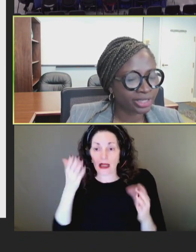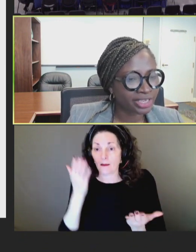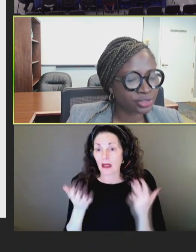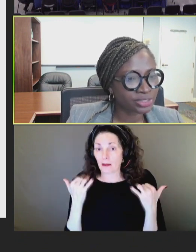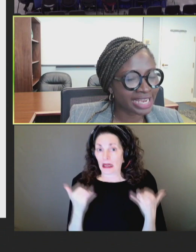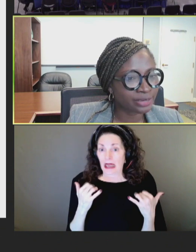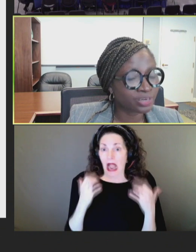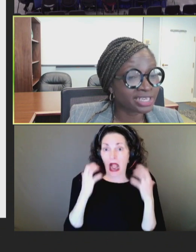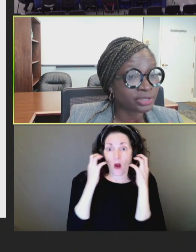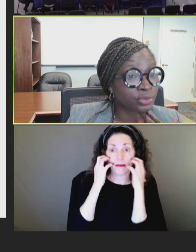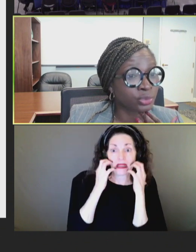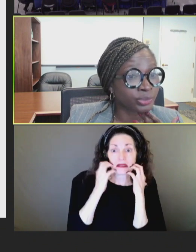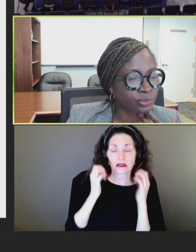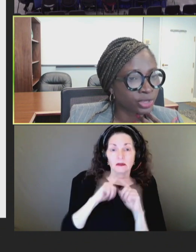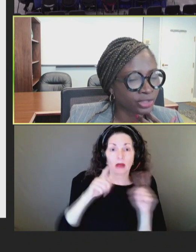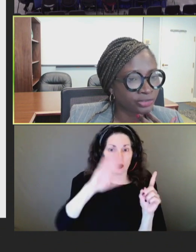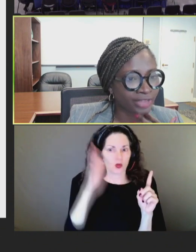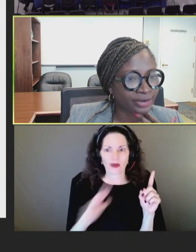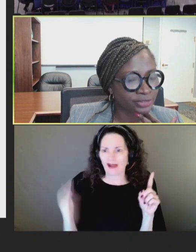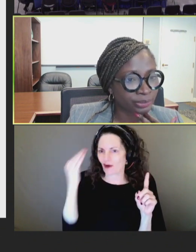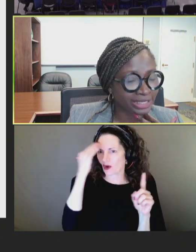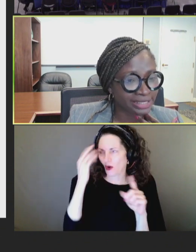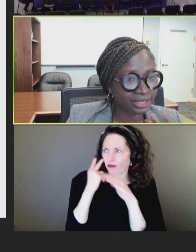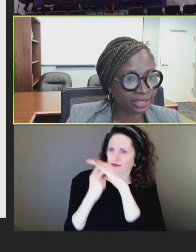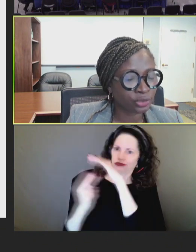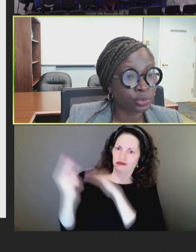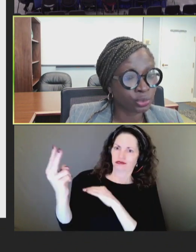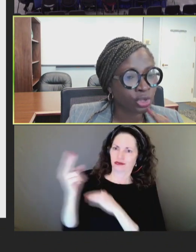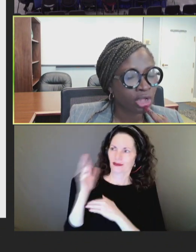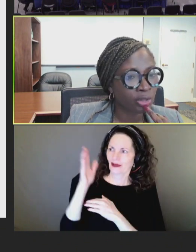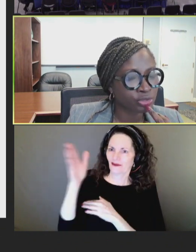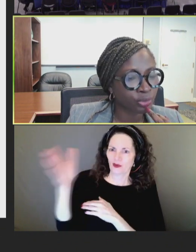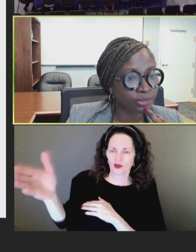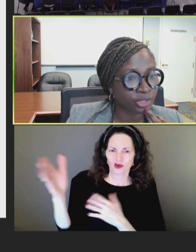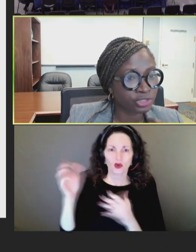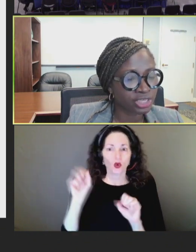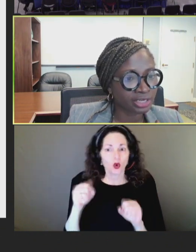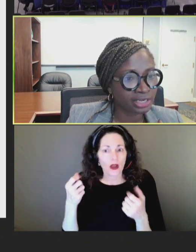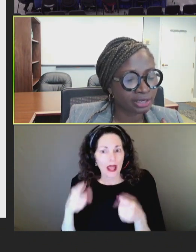but there's no telling what it could be, what other virus or bacteria could also emerge in